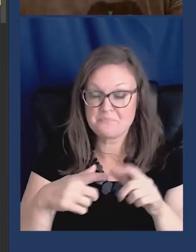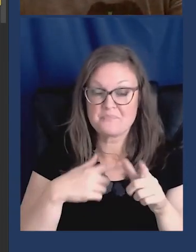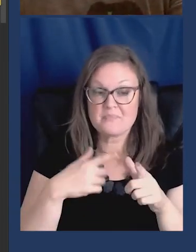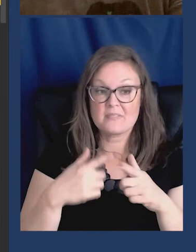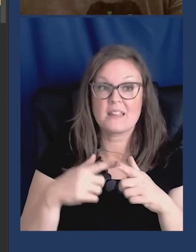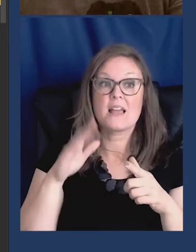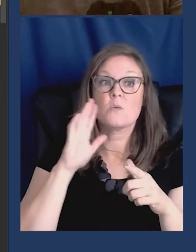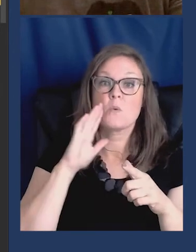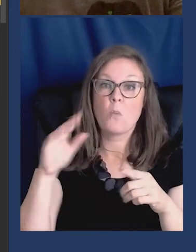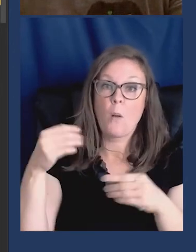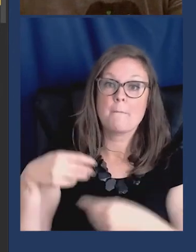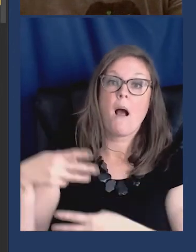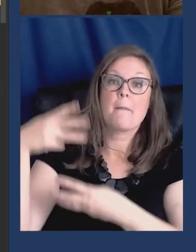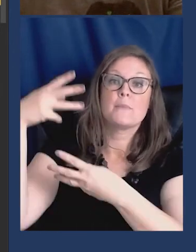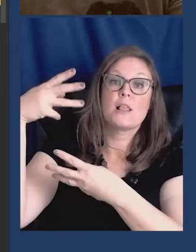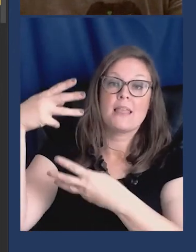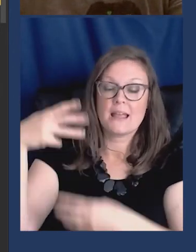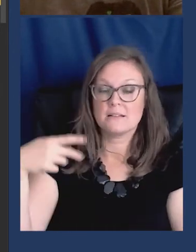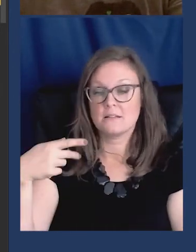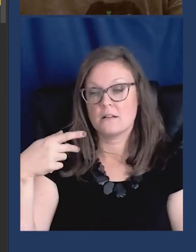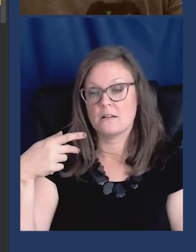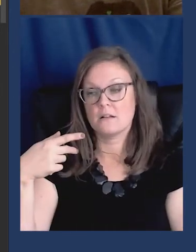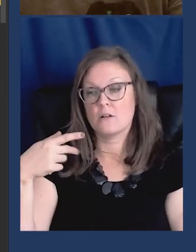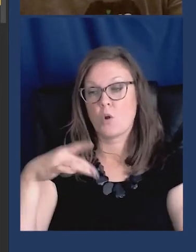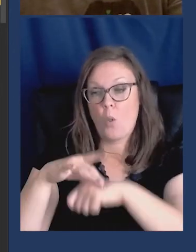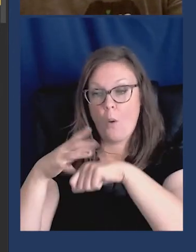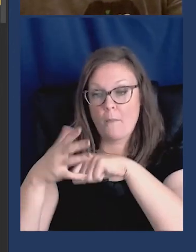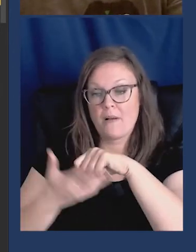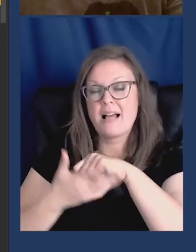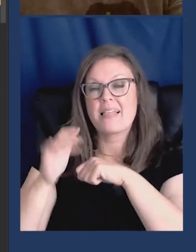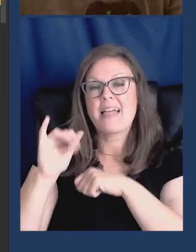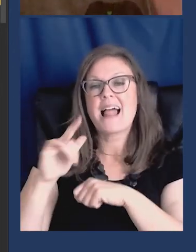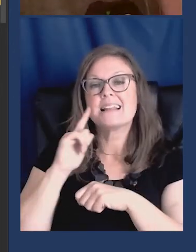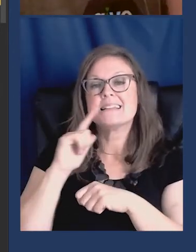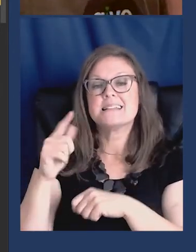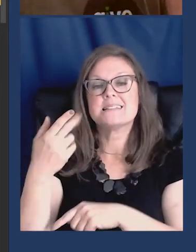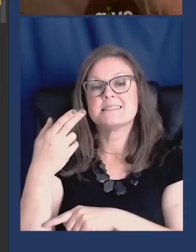ends up being the handler for when this succeeds effectively.